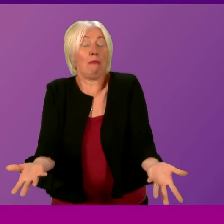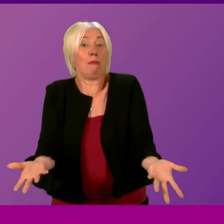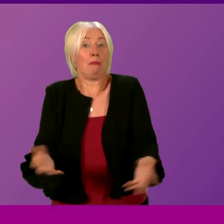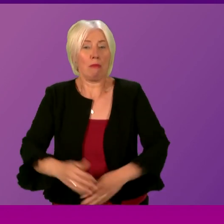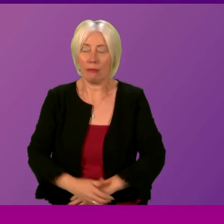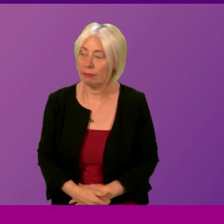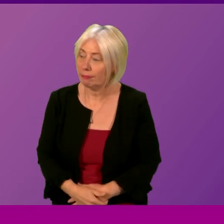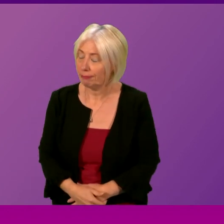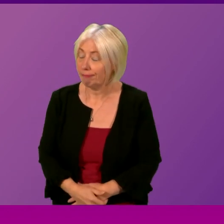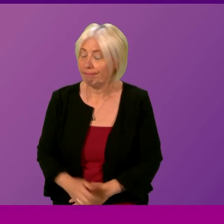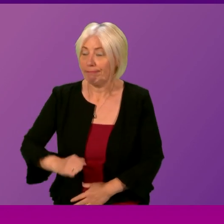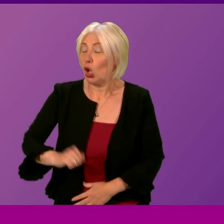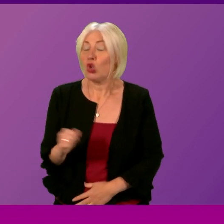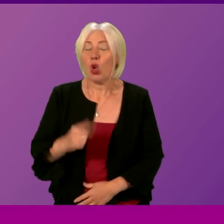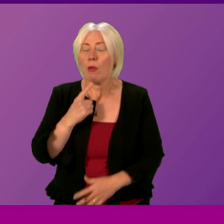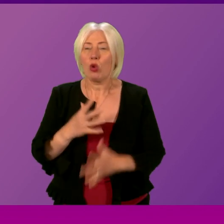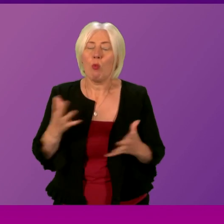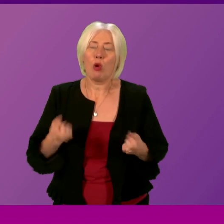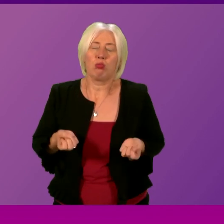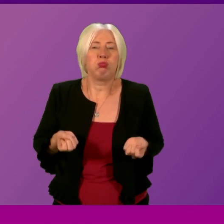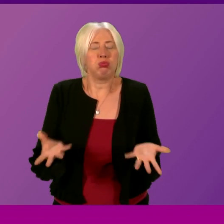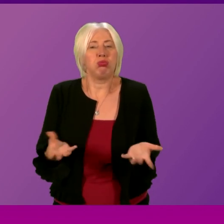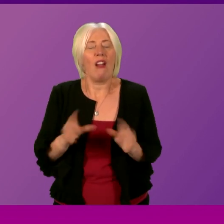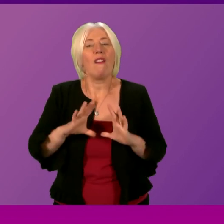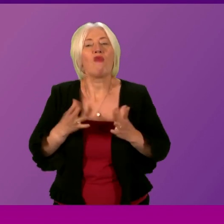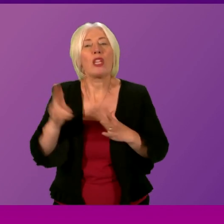Scotland has the most generous free school meal provision in the United Kingdom,